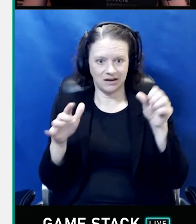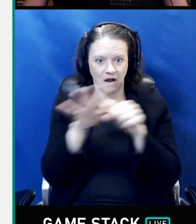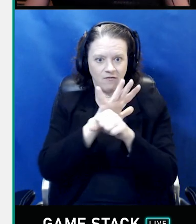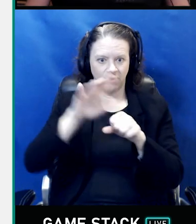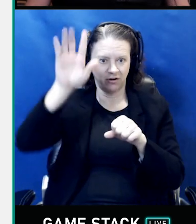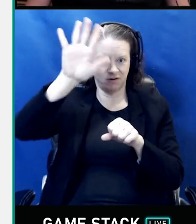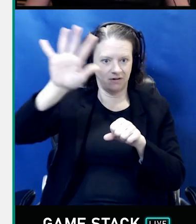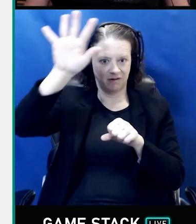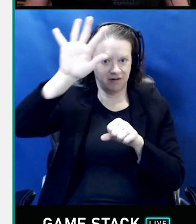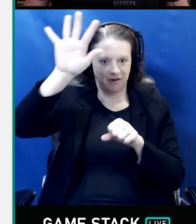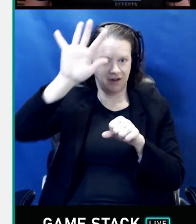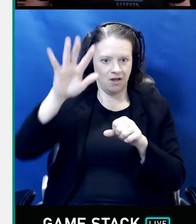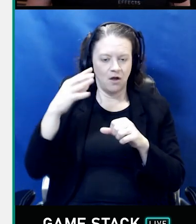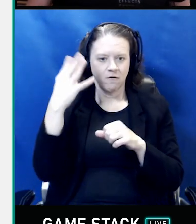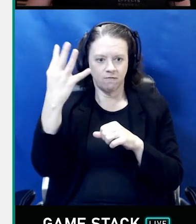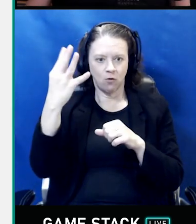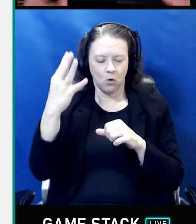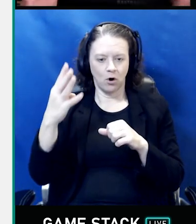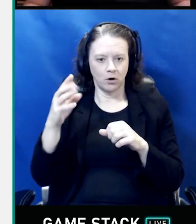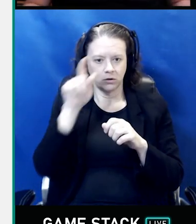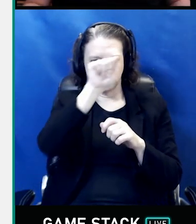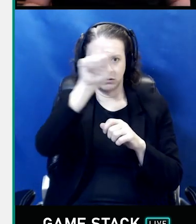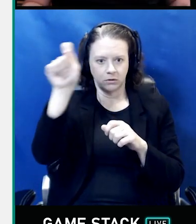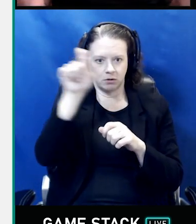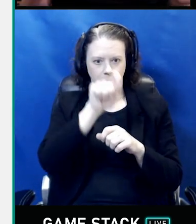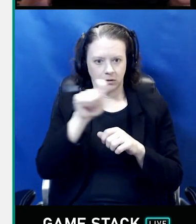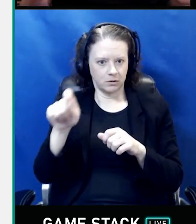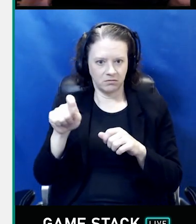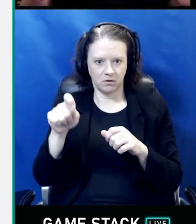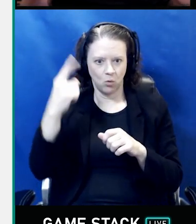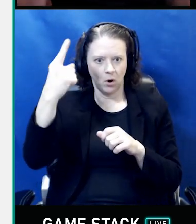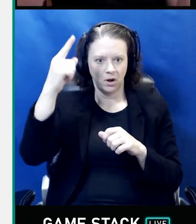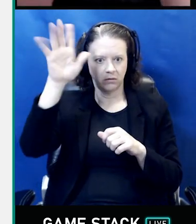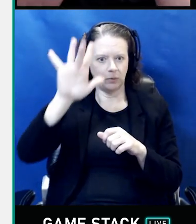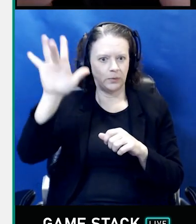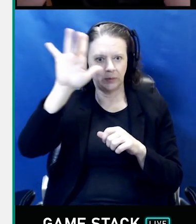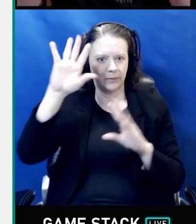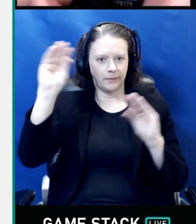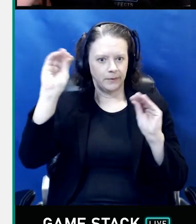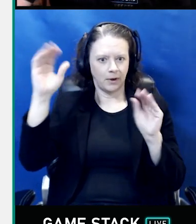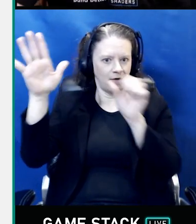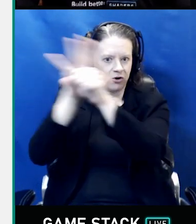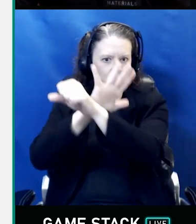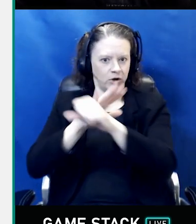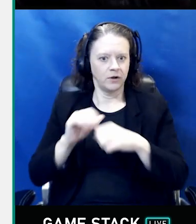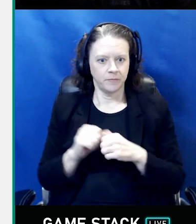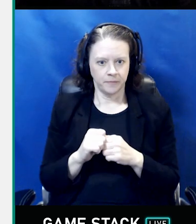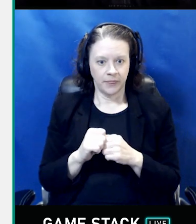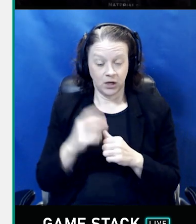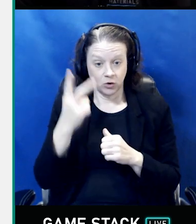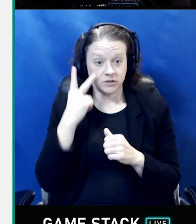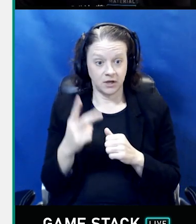all four members of the quad, and for this reason now the 3 lanes in this example